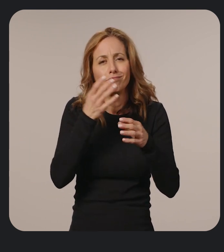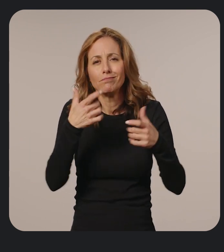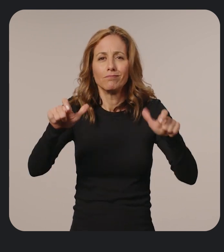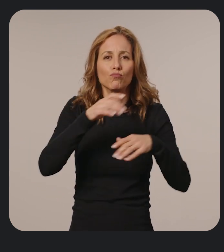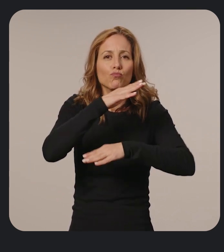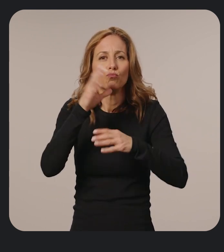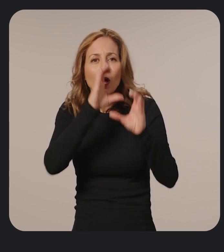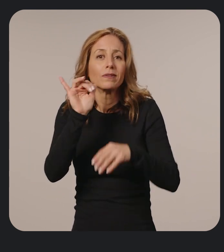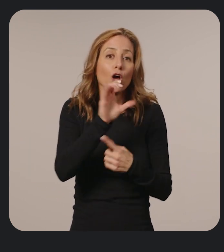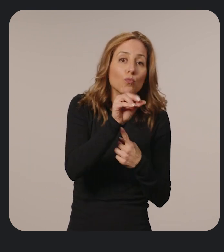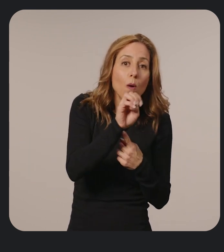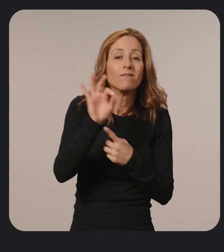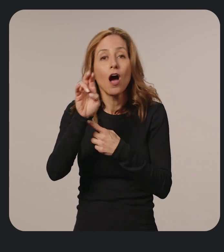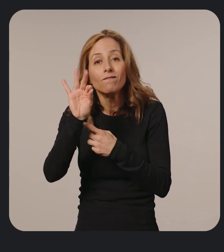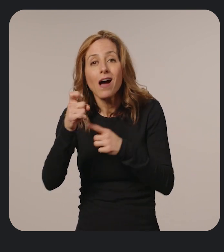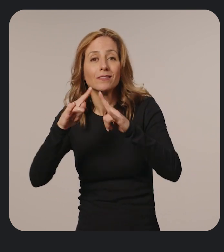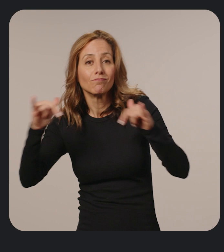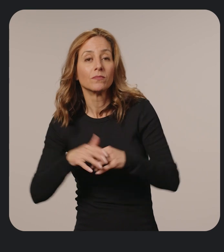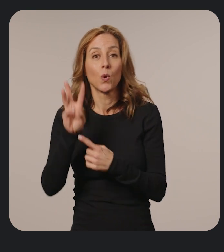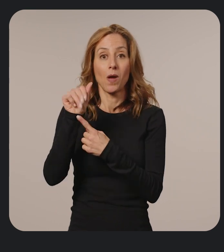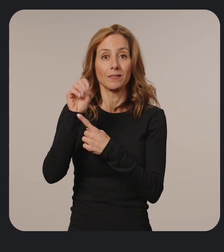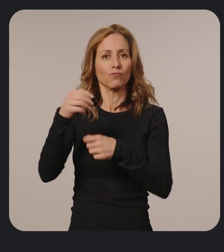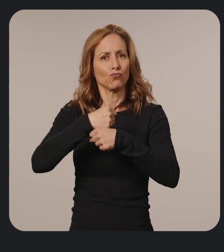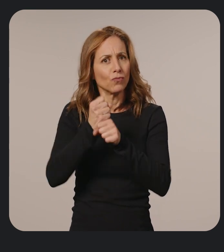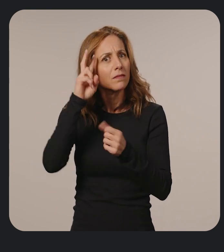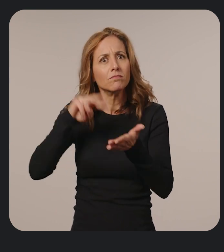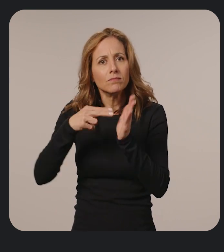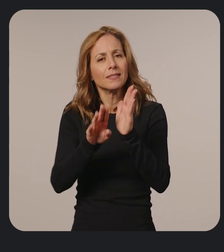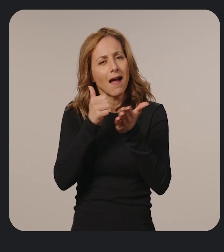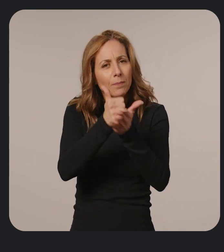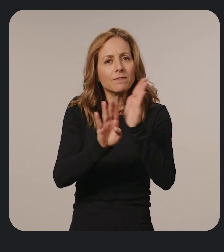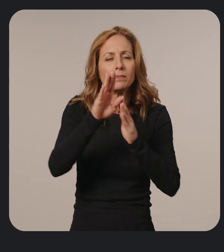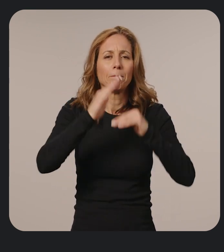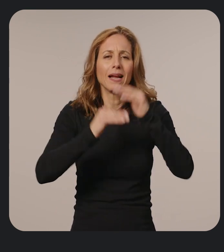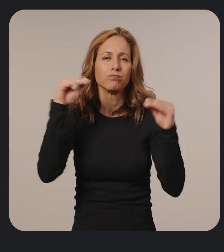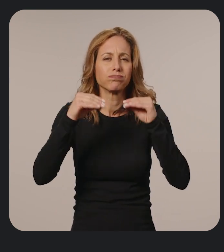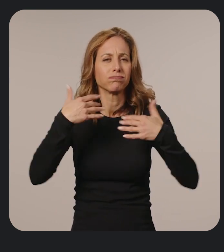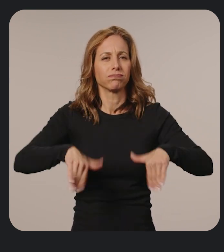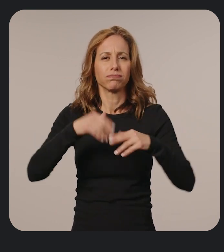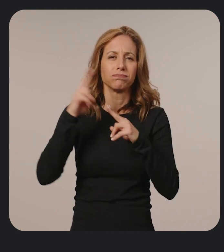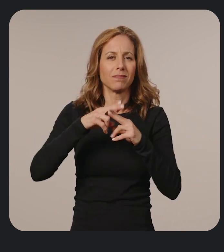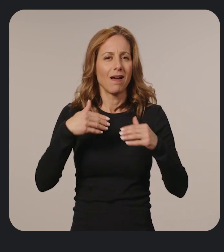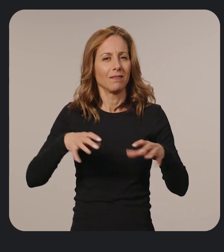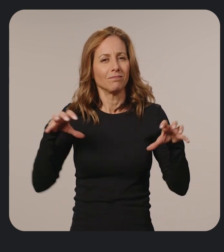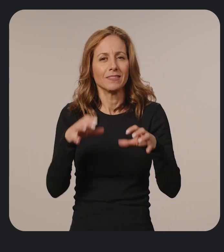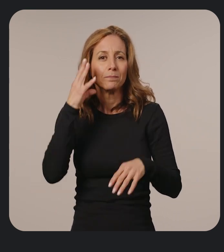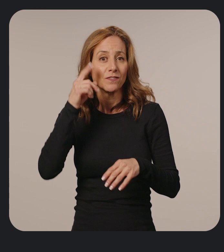like Chrome, Firefox, and so on. Wasm was created to help developers build rich, high-performance experiences for the web.